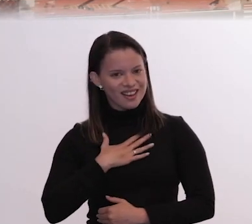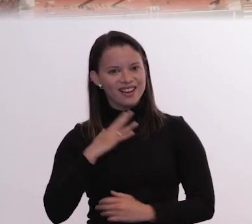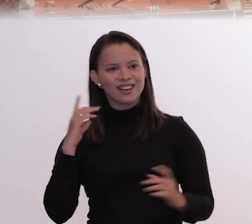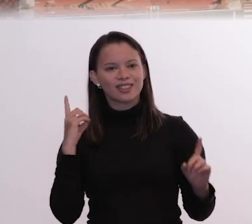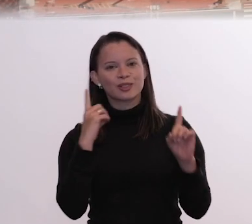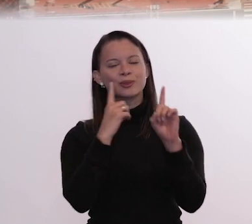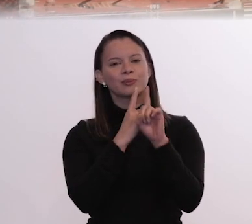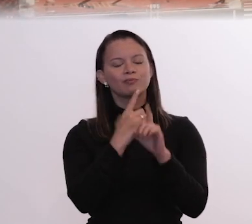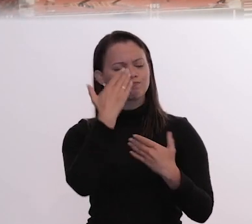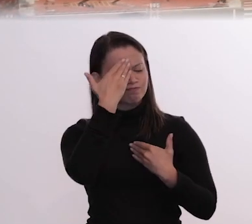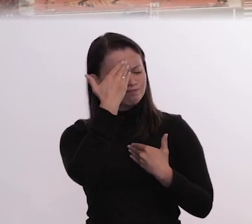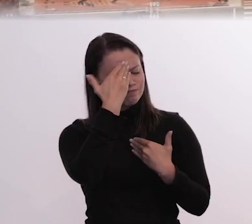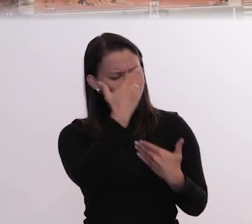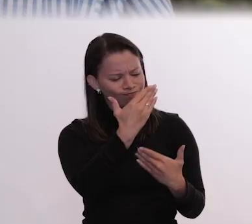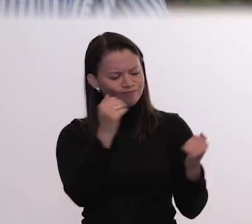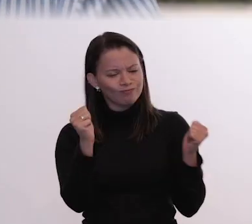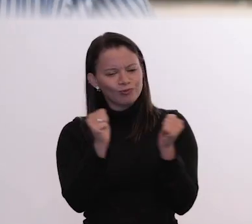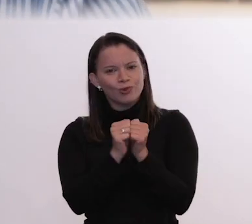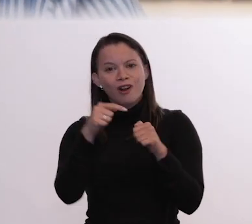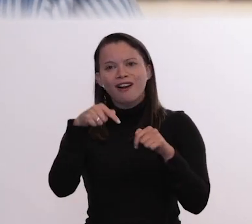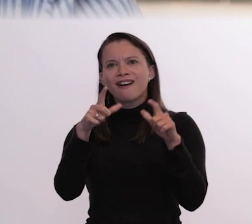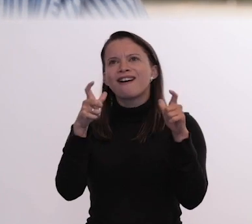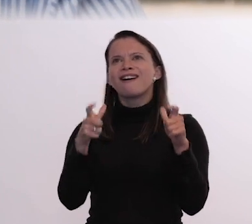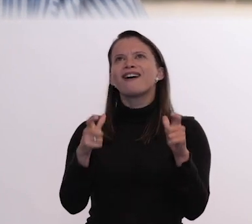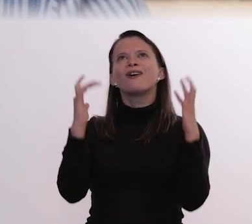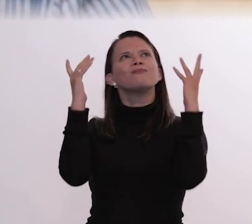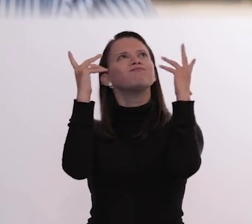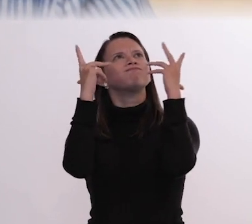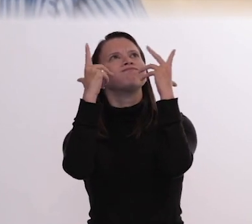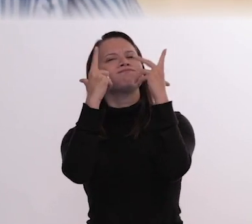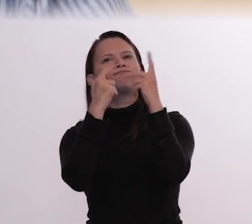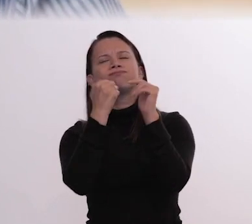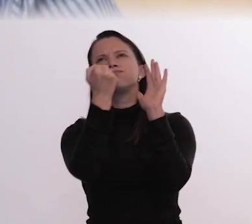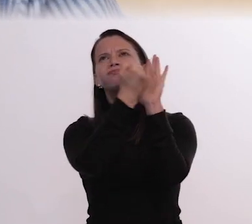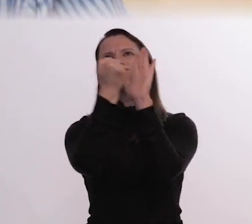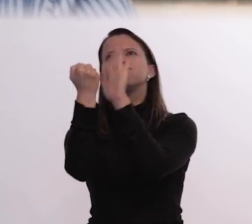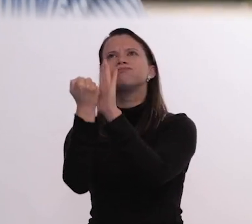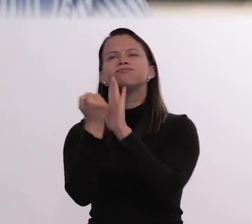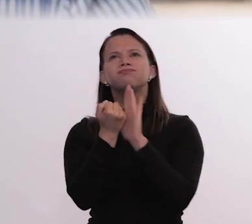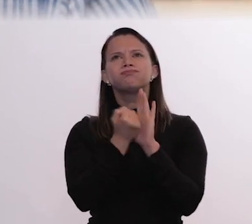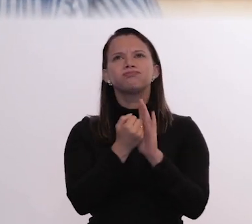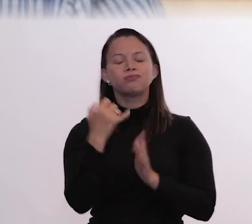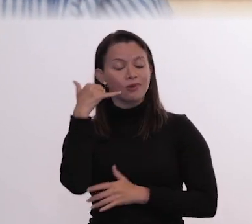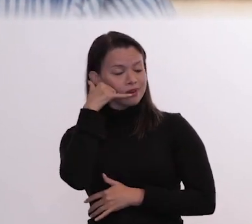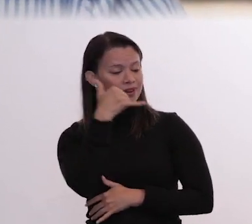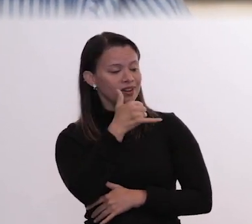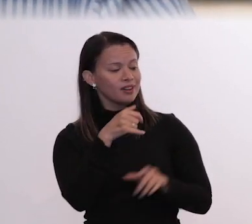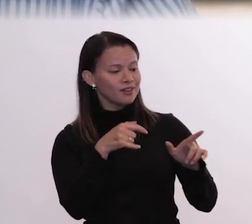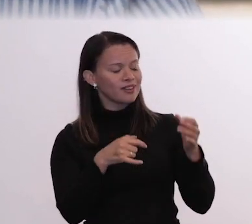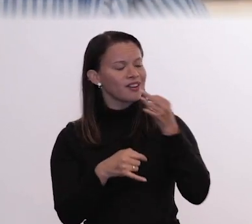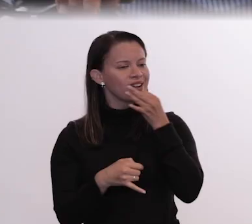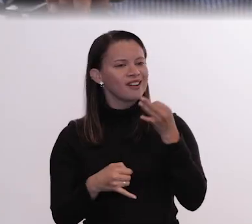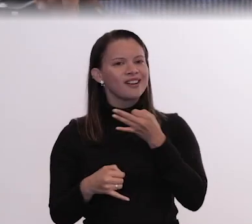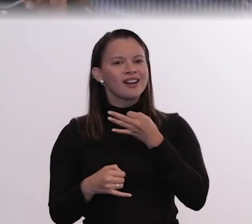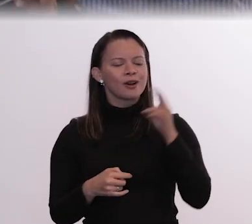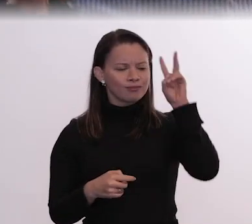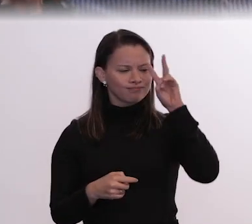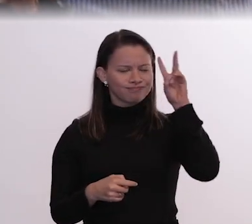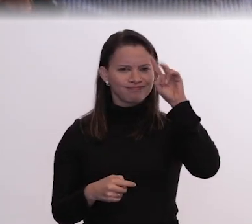full of symbolism. When I called you, you mentioned your stories in this neighborhood, when you studied in Dante, right? Yes, man.